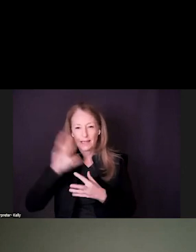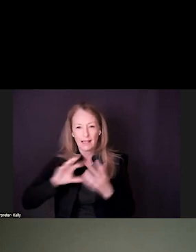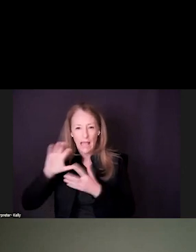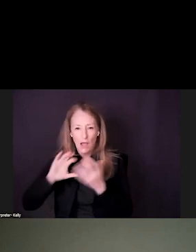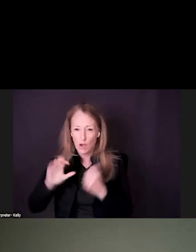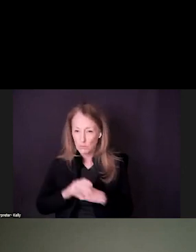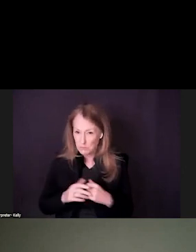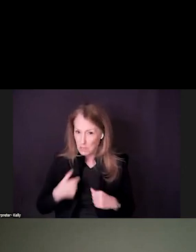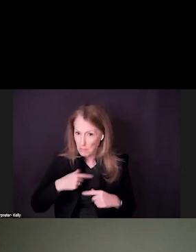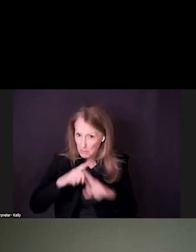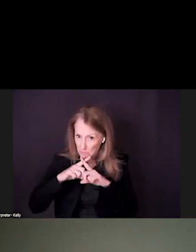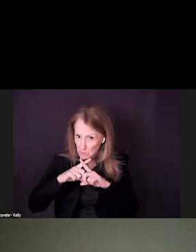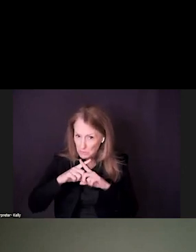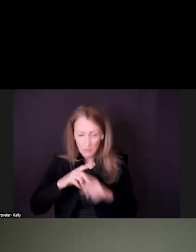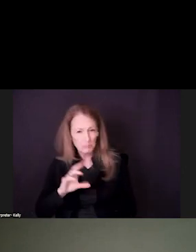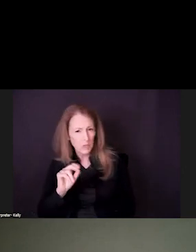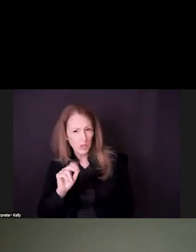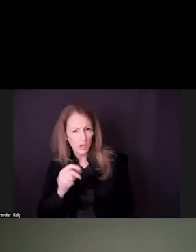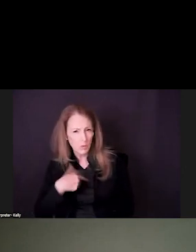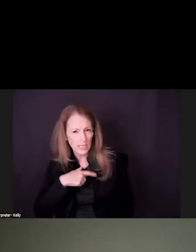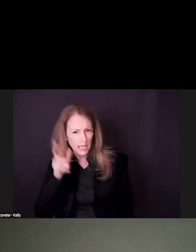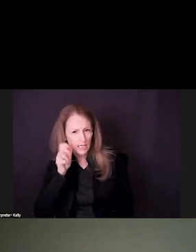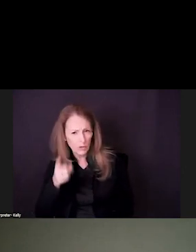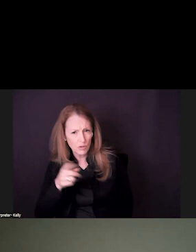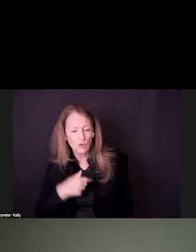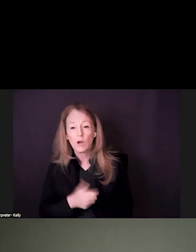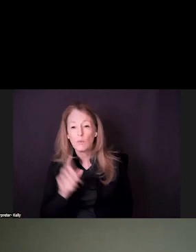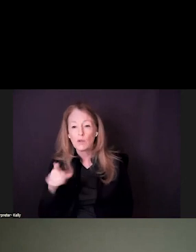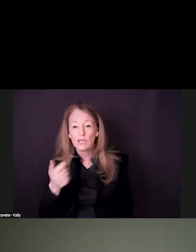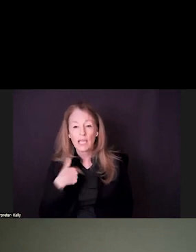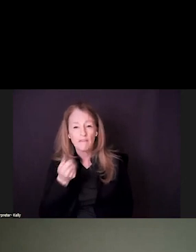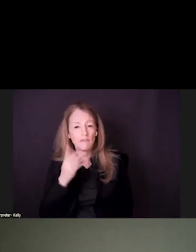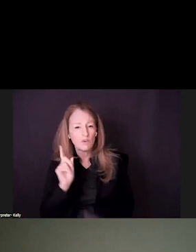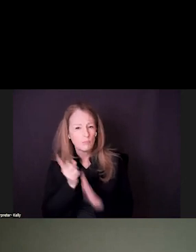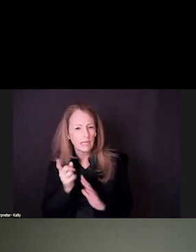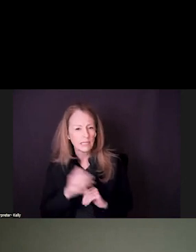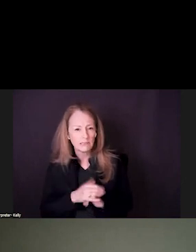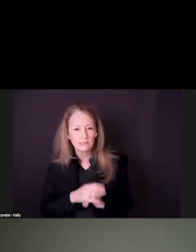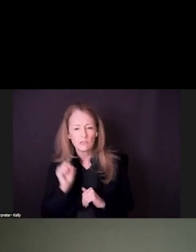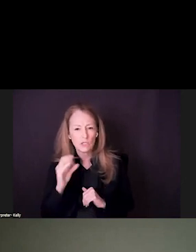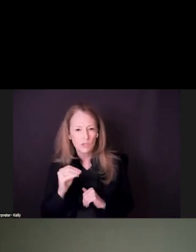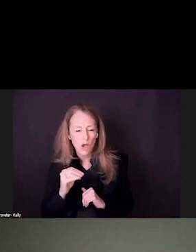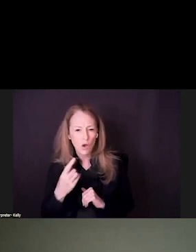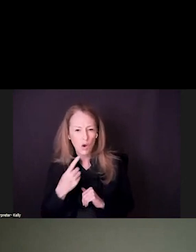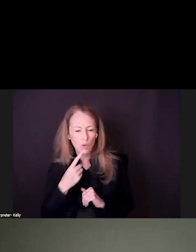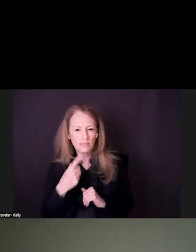WE HAVE A FEW MINUTES, GIVE US A TEASER OF THE ARTICLE ON THE